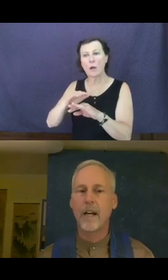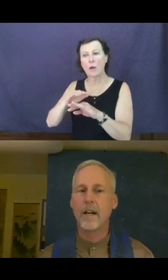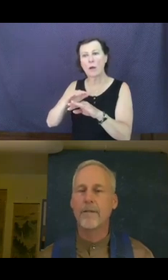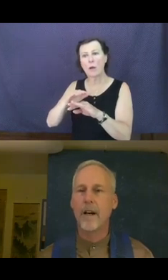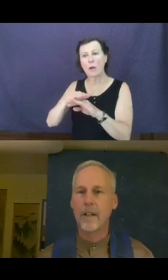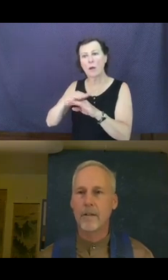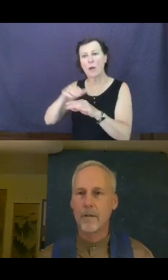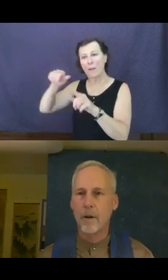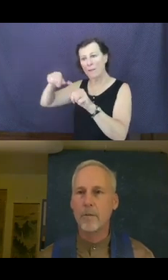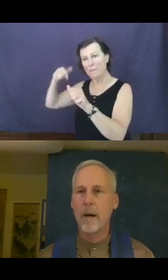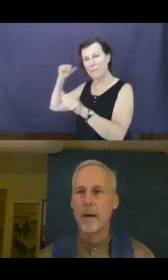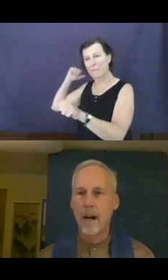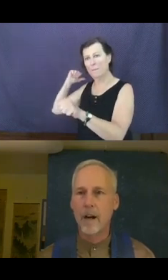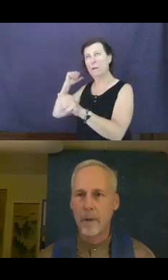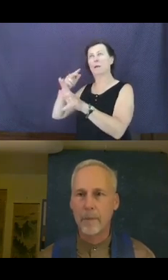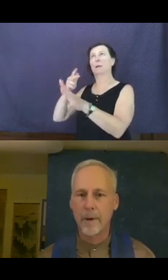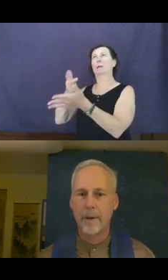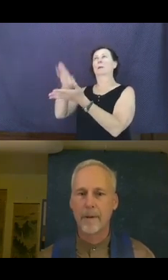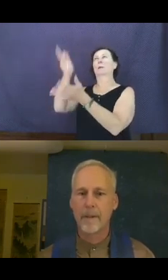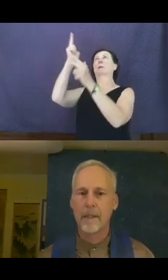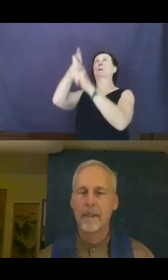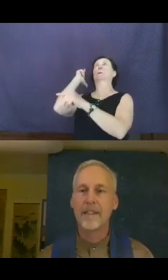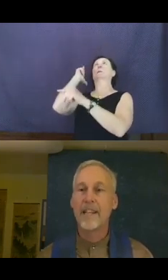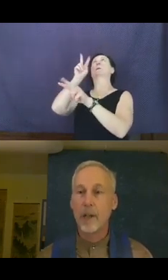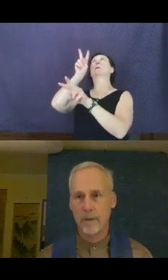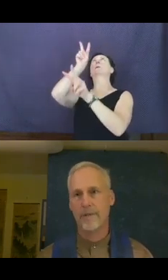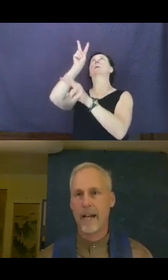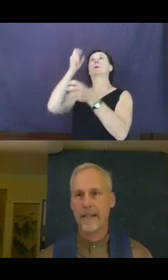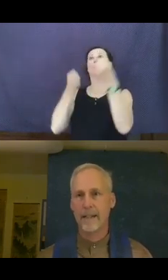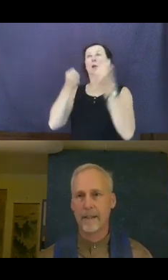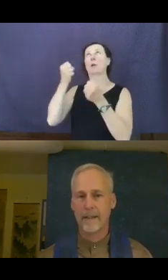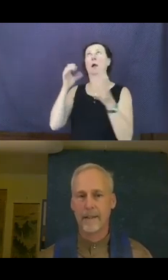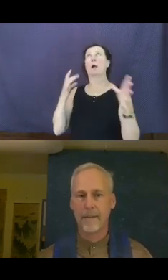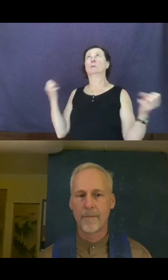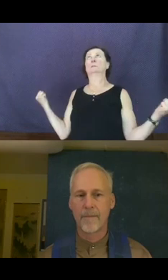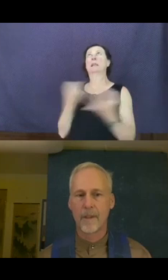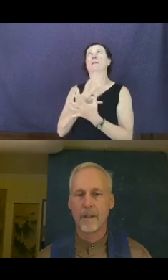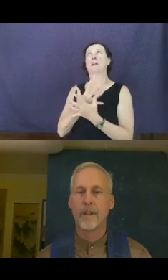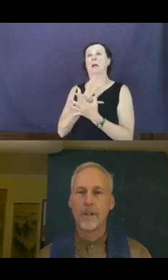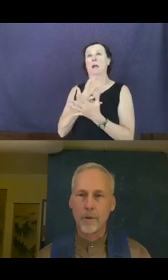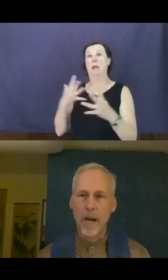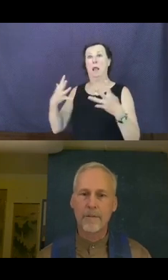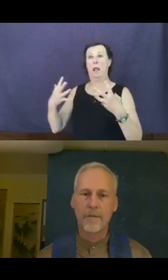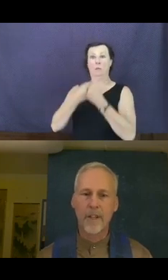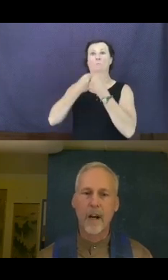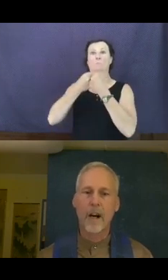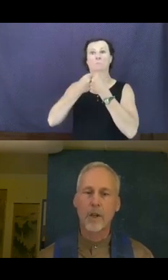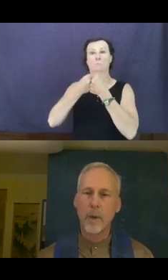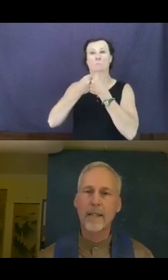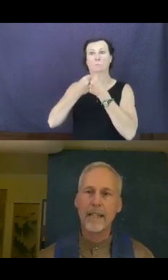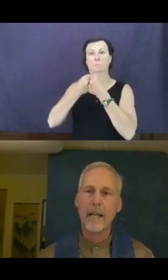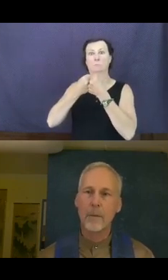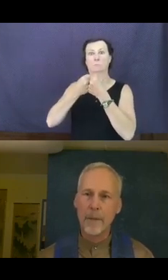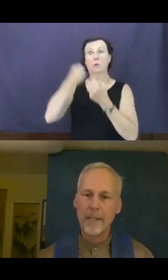of a chrome car bumper, terrified. The driver of the car quickly picked her